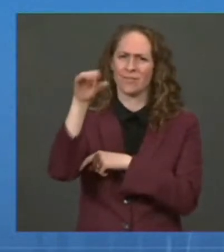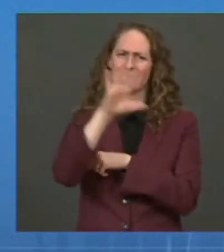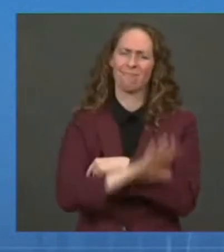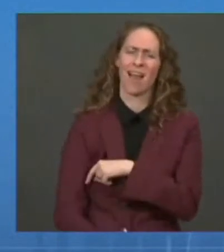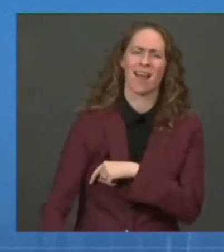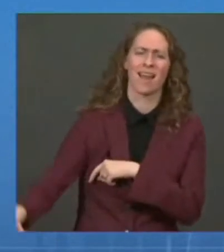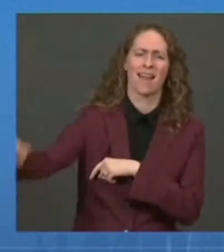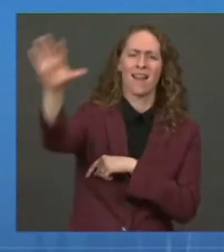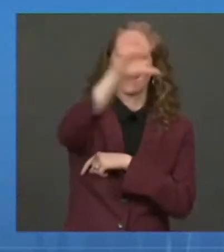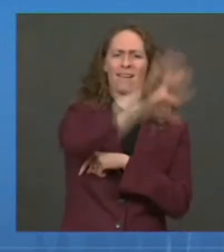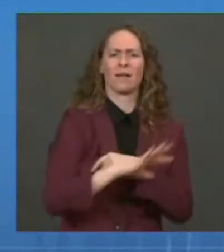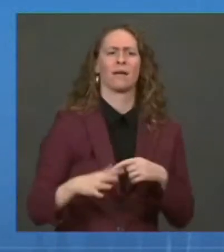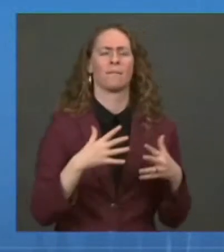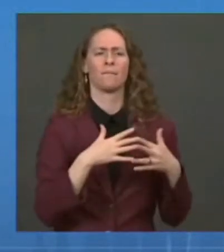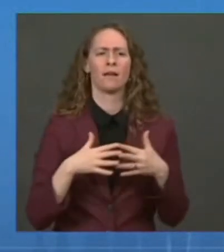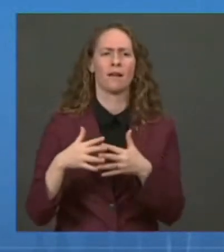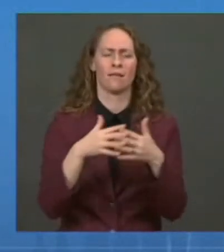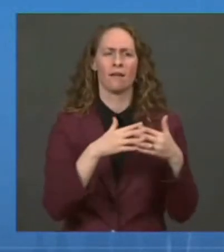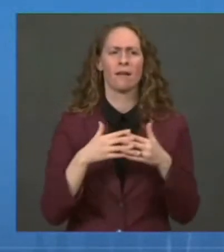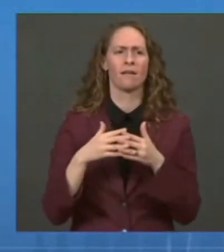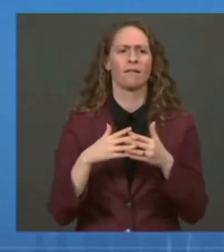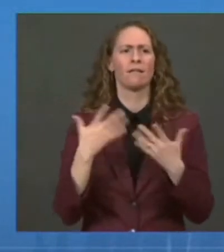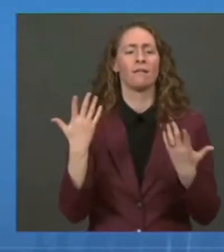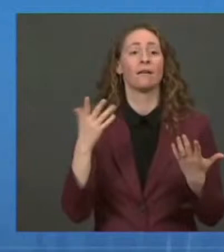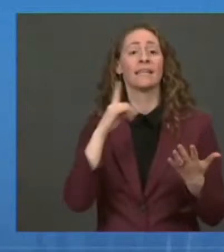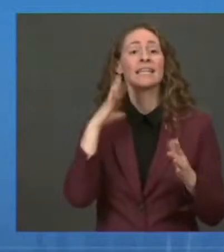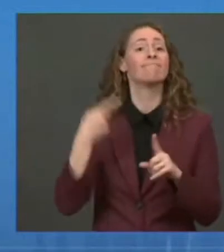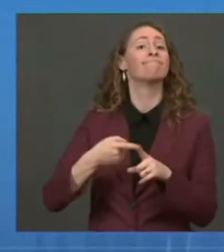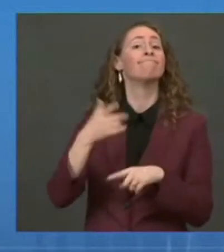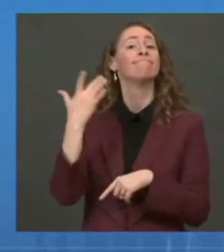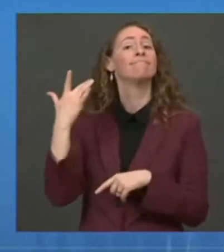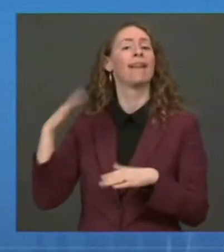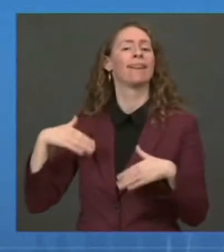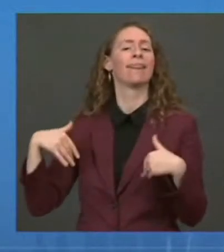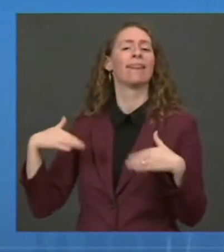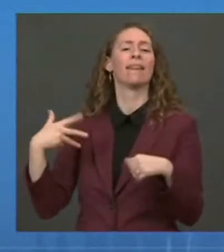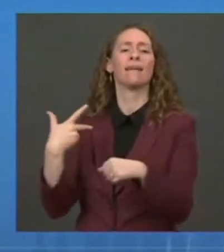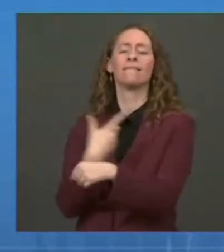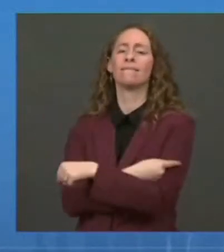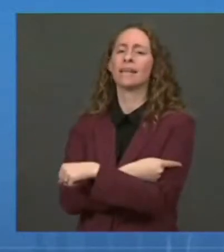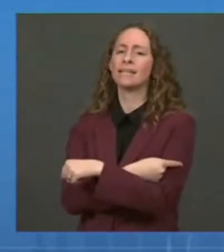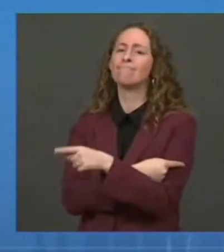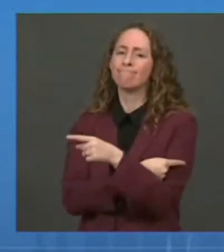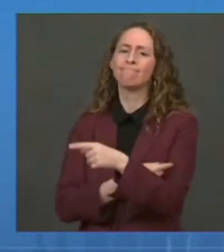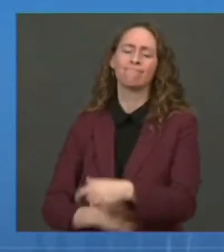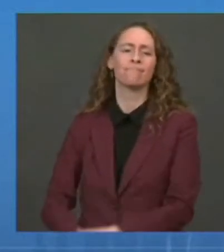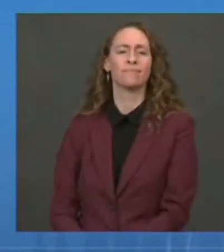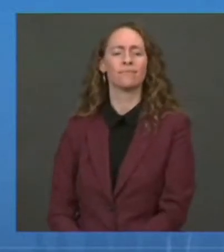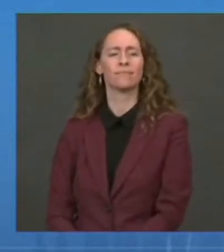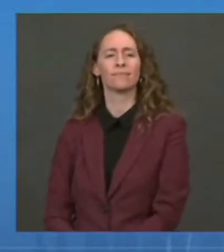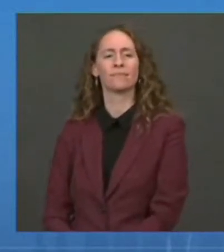VARIANT CONTINUING TO DRIVE ACROSS THE COUNTRY ESPECIALLY IN THOSE WHO ARE UNVACCINATED SO HERE'S WHAT'S IMPORTANT TO